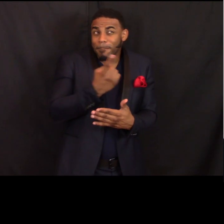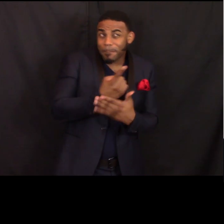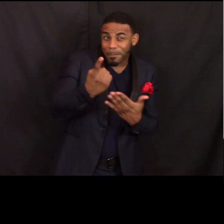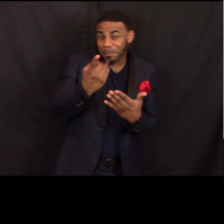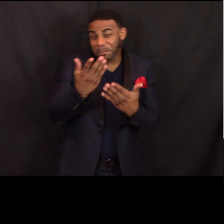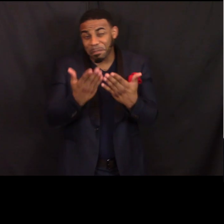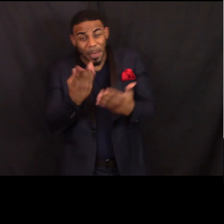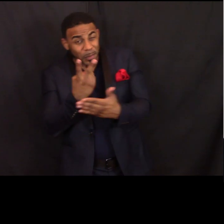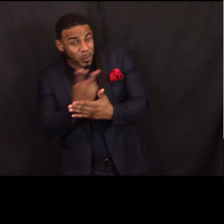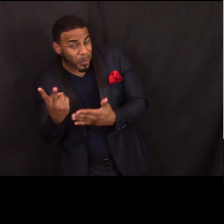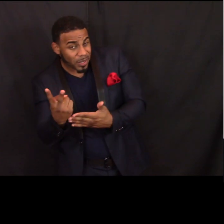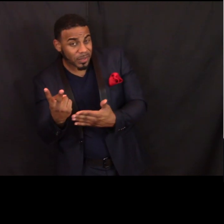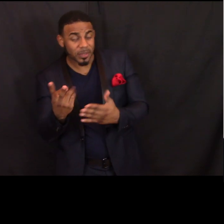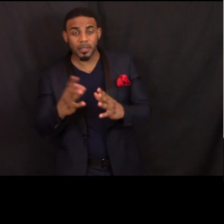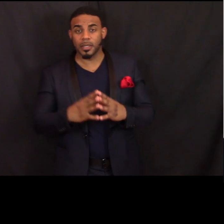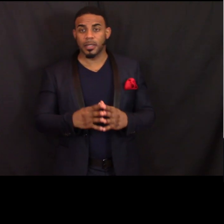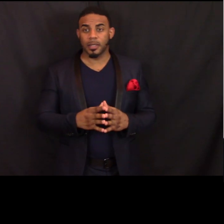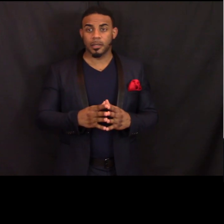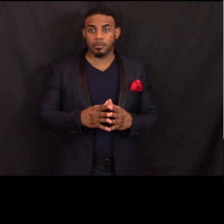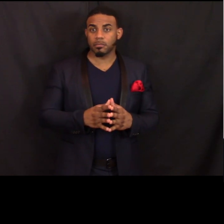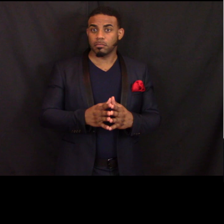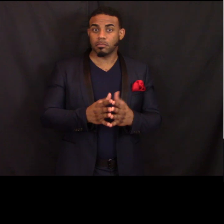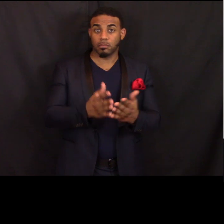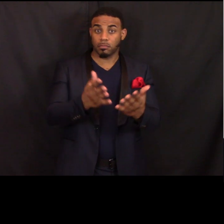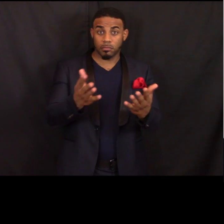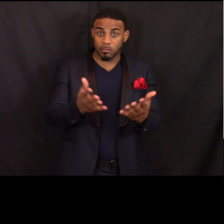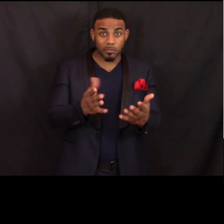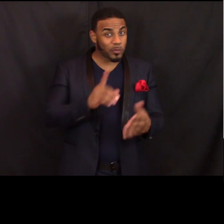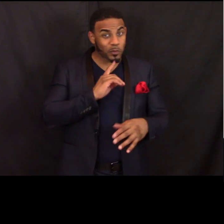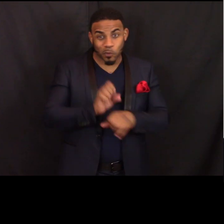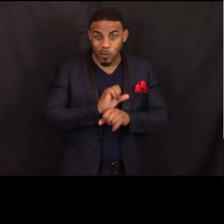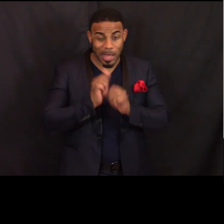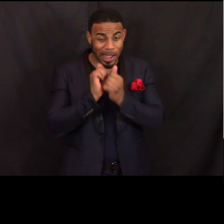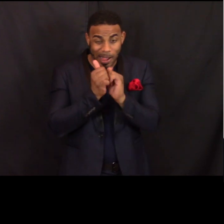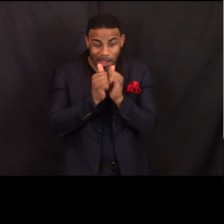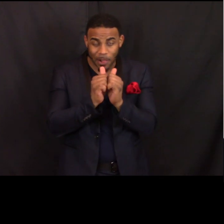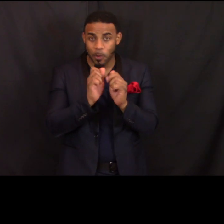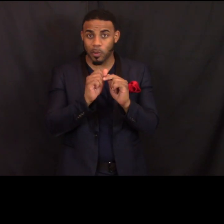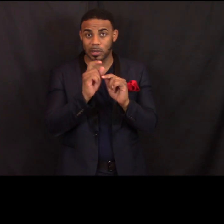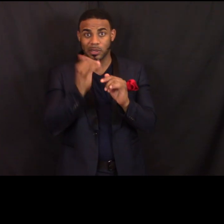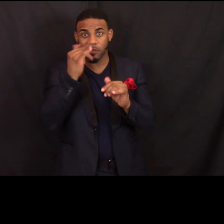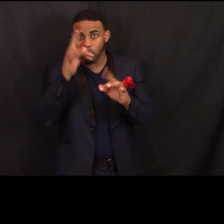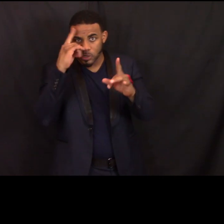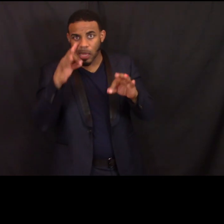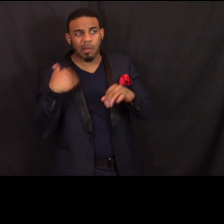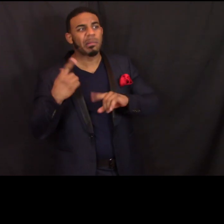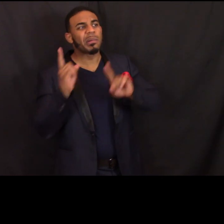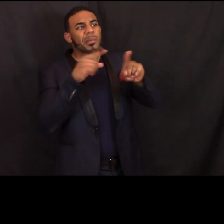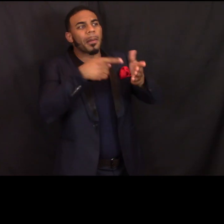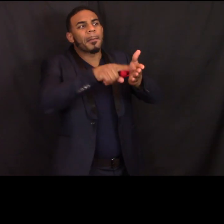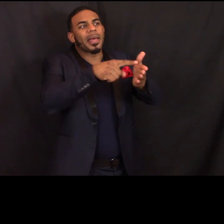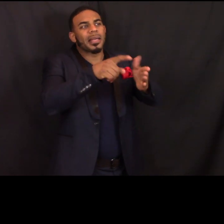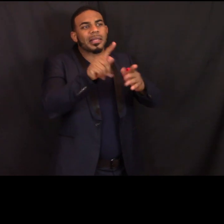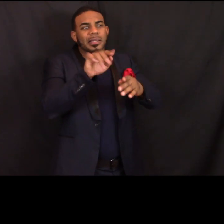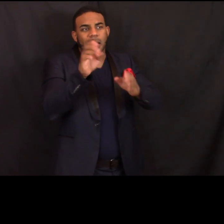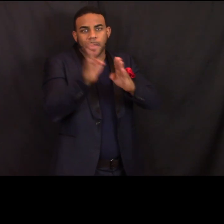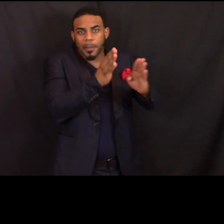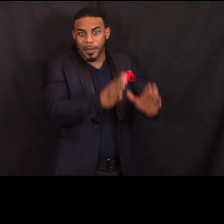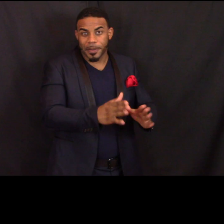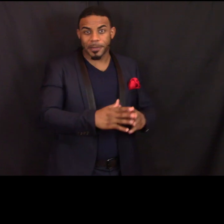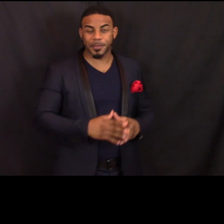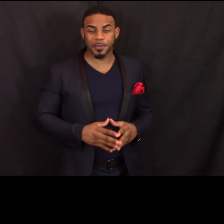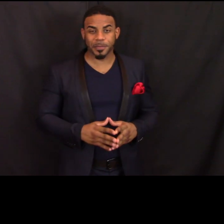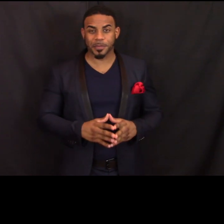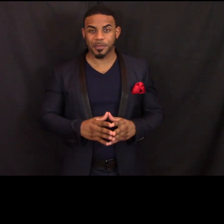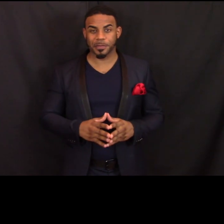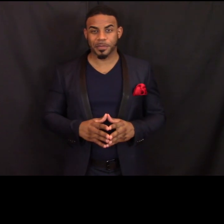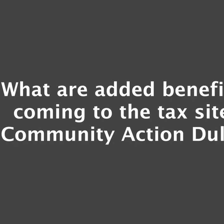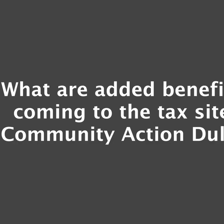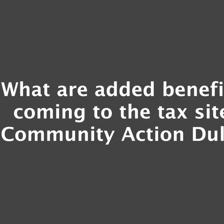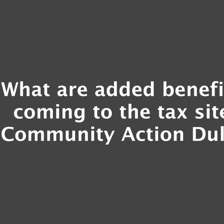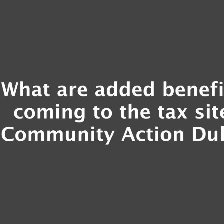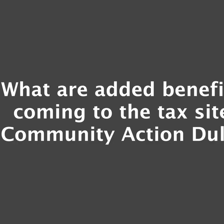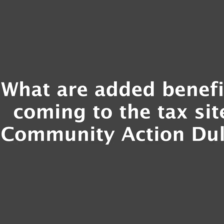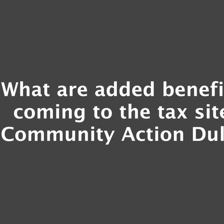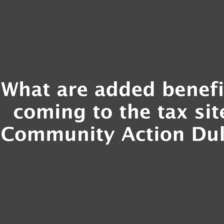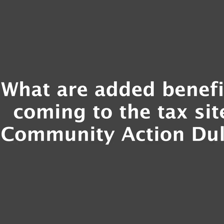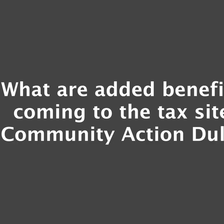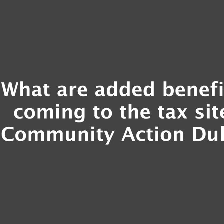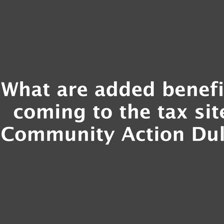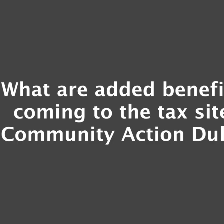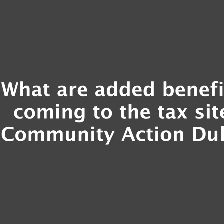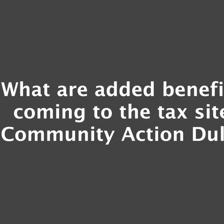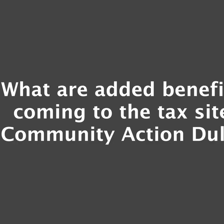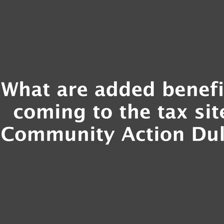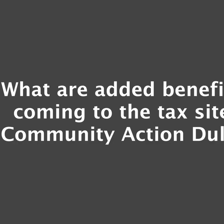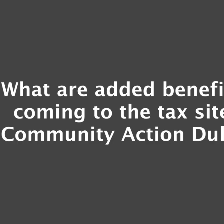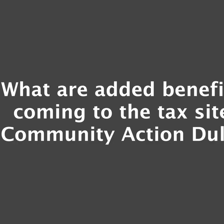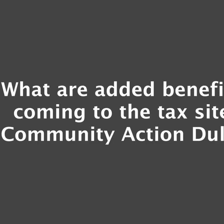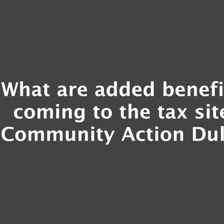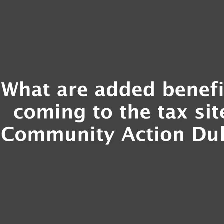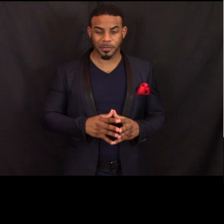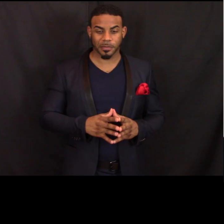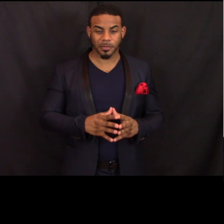It's truly competitive with going to a paid tax preparer.